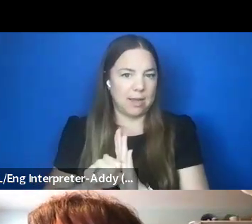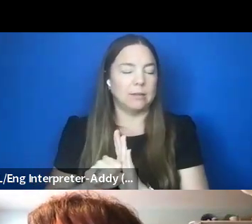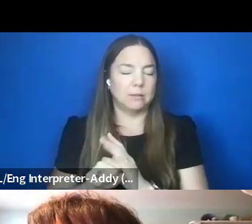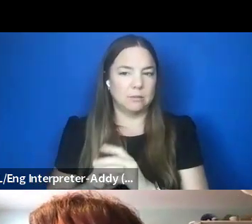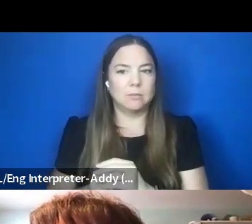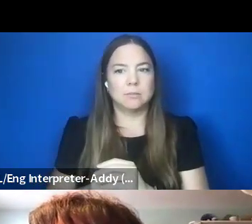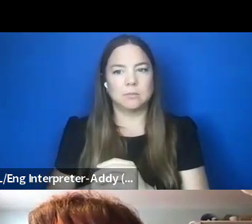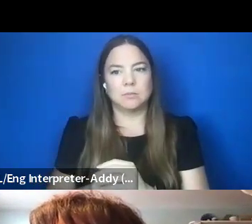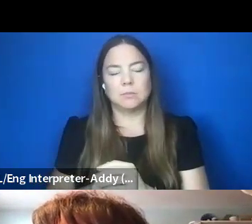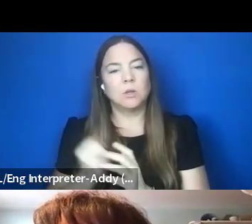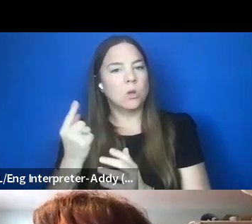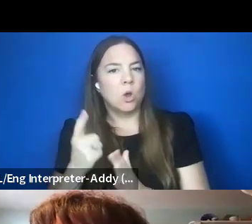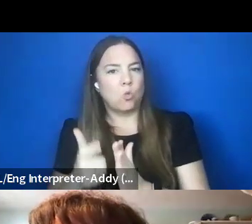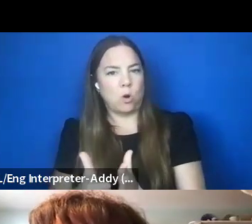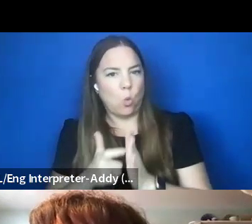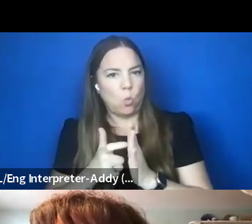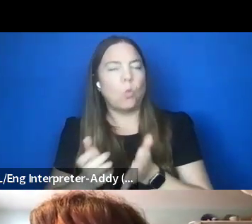Brooke Wilson: requesting additional state funding